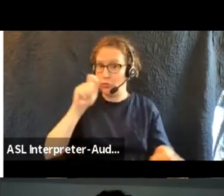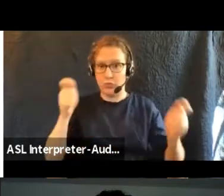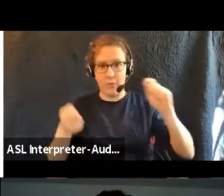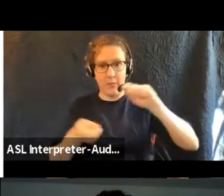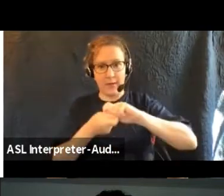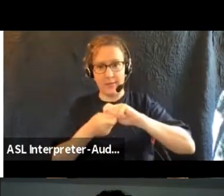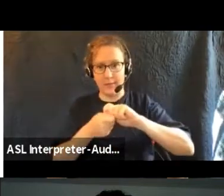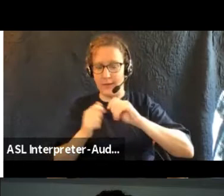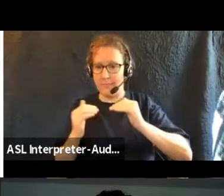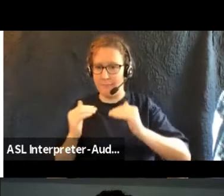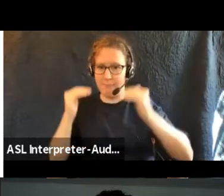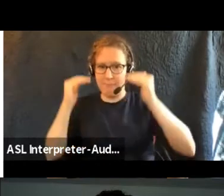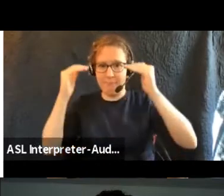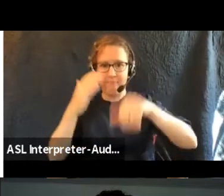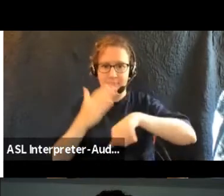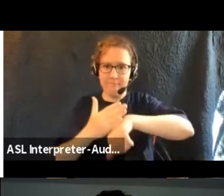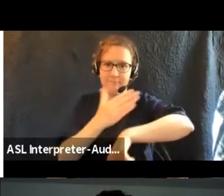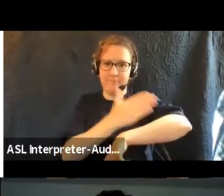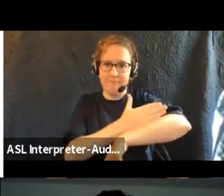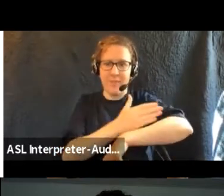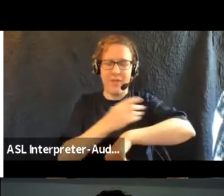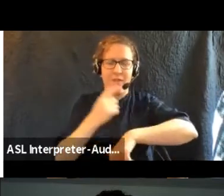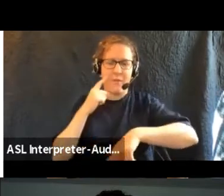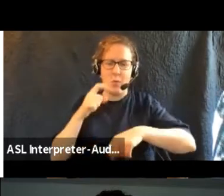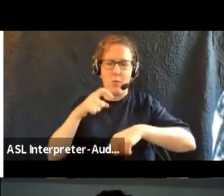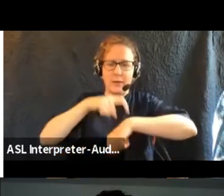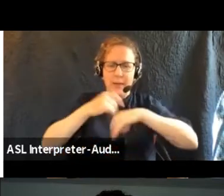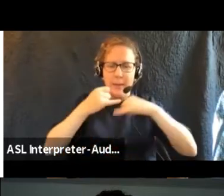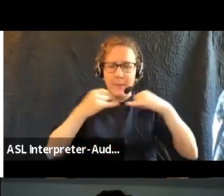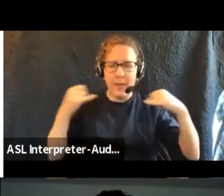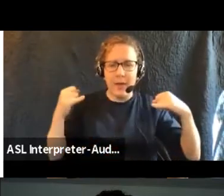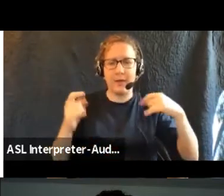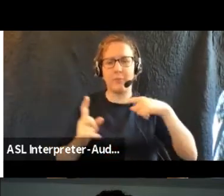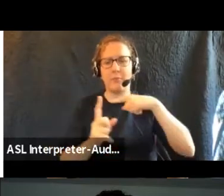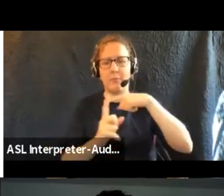of our time line, as well as the capacity.